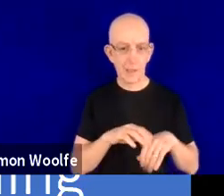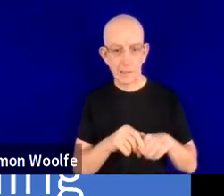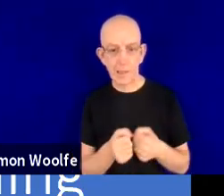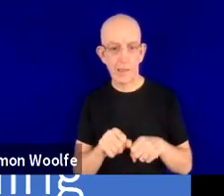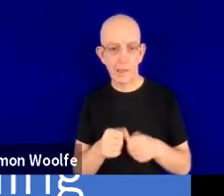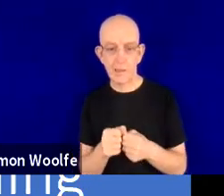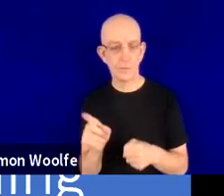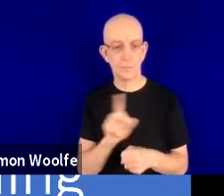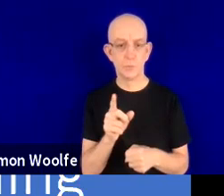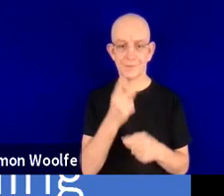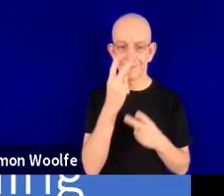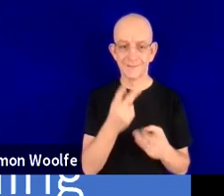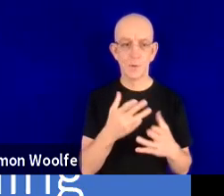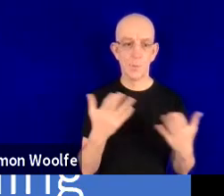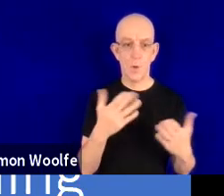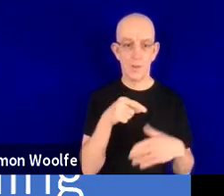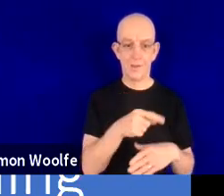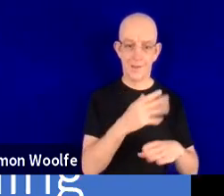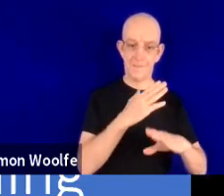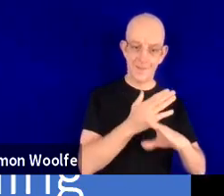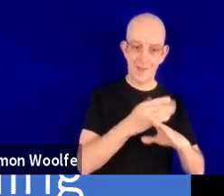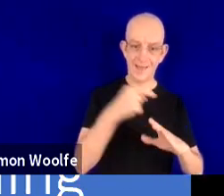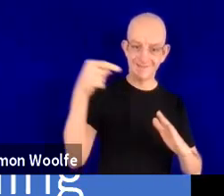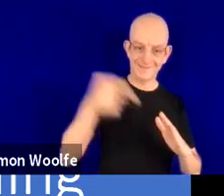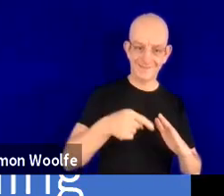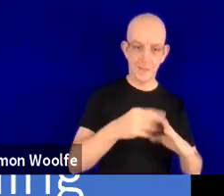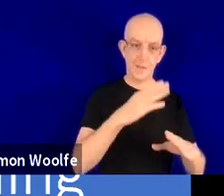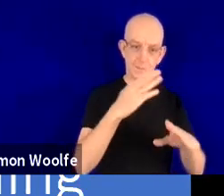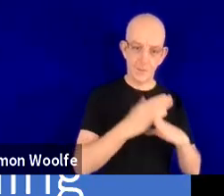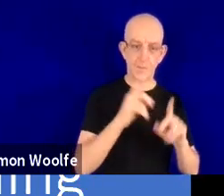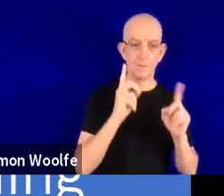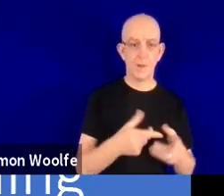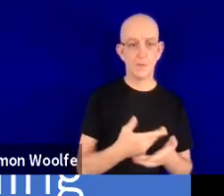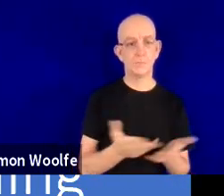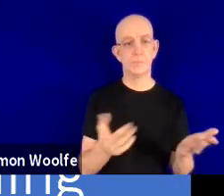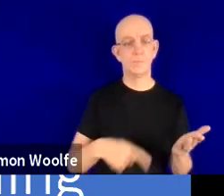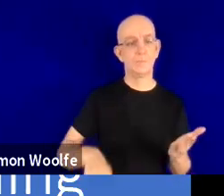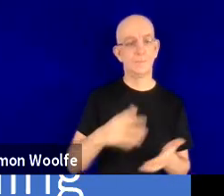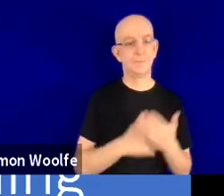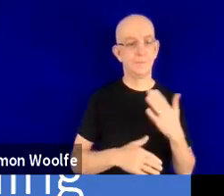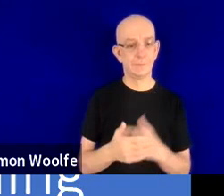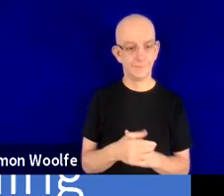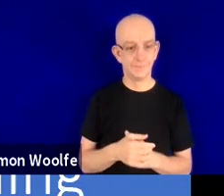but also people with sensory impairments, intellectual disability, or psychosocial disabilities